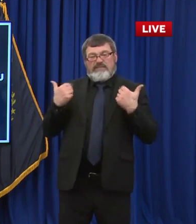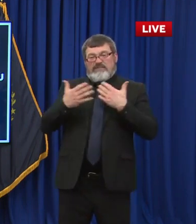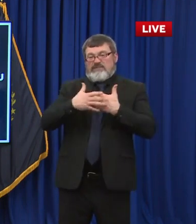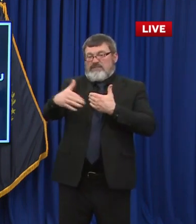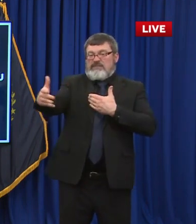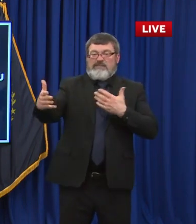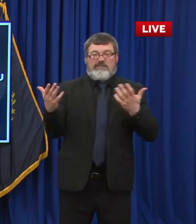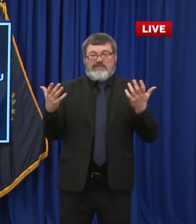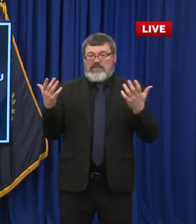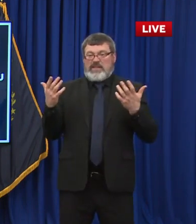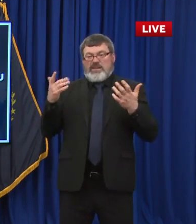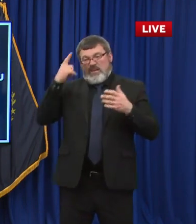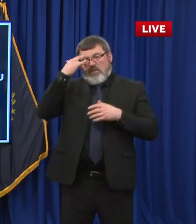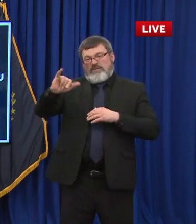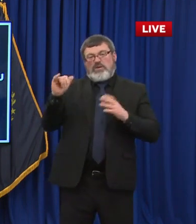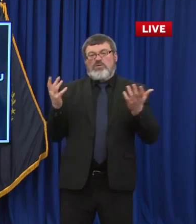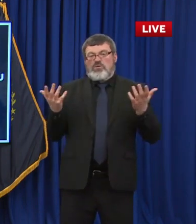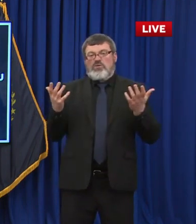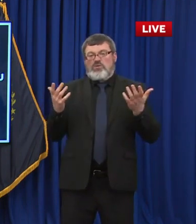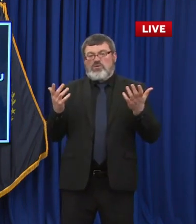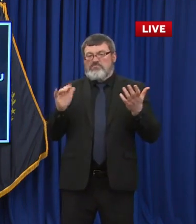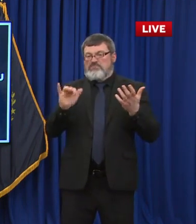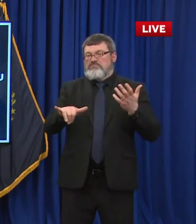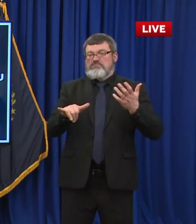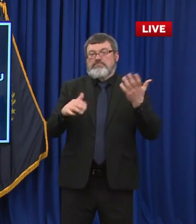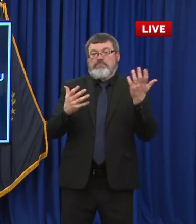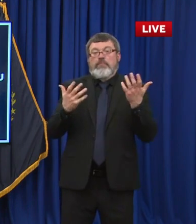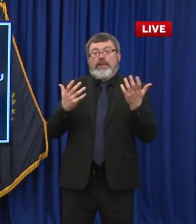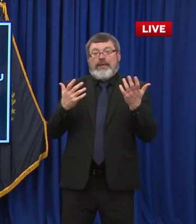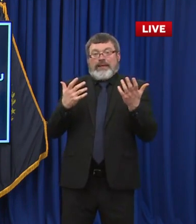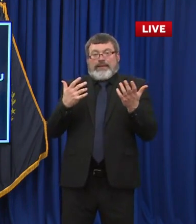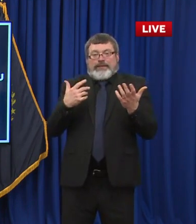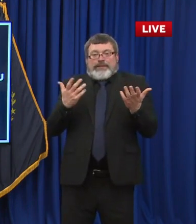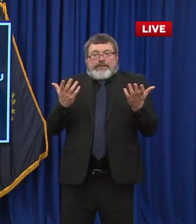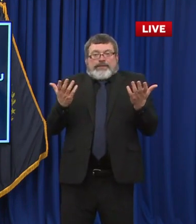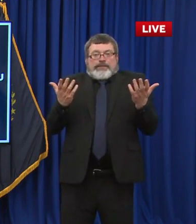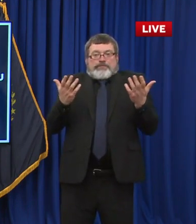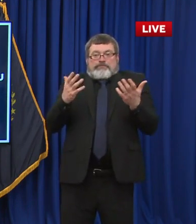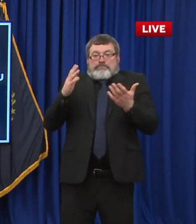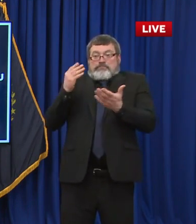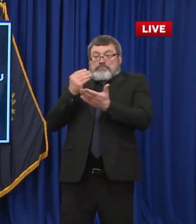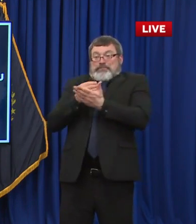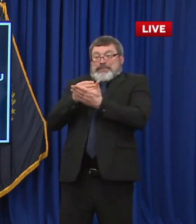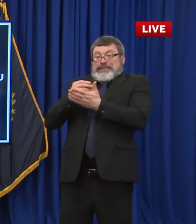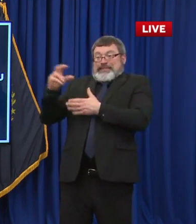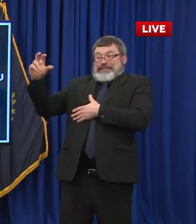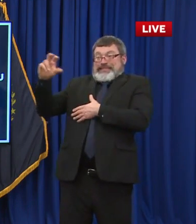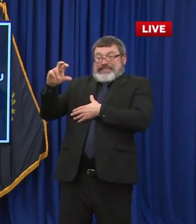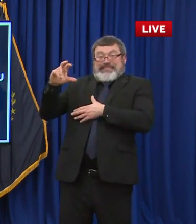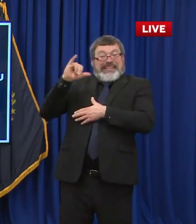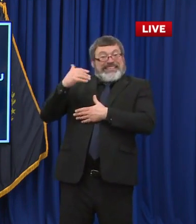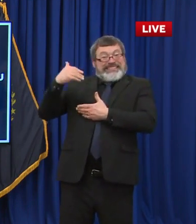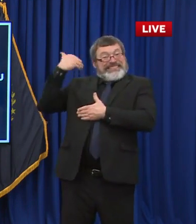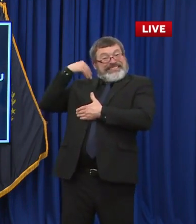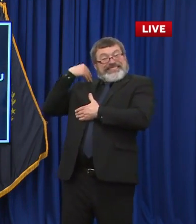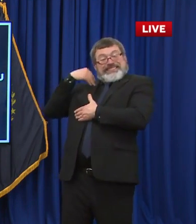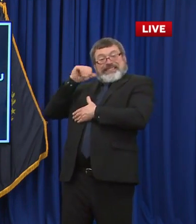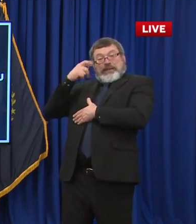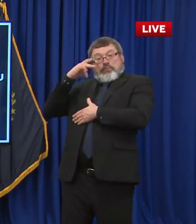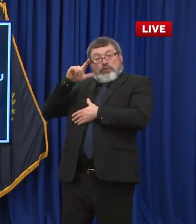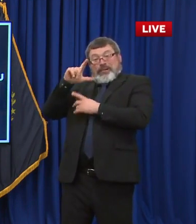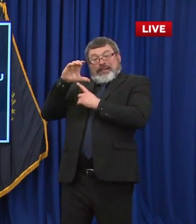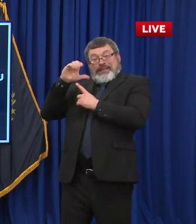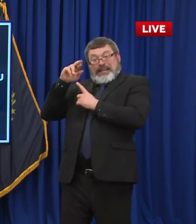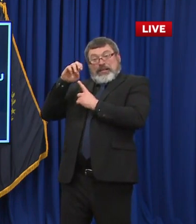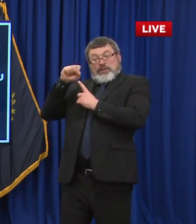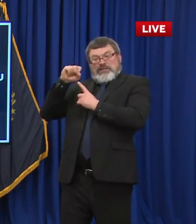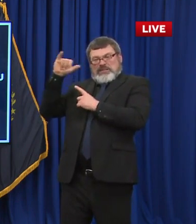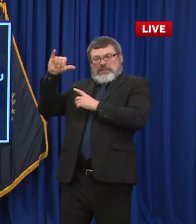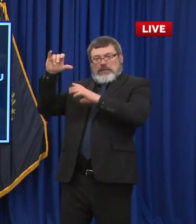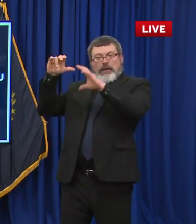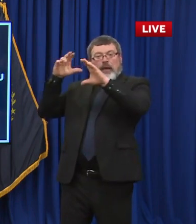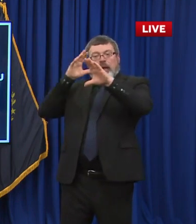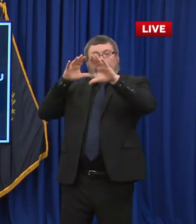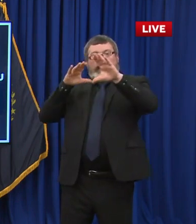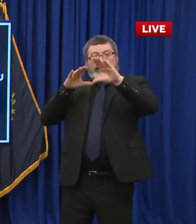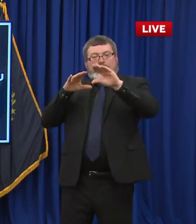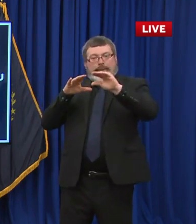EXIST FOR US FOR QUITE SOME MANY MORE MONTHS WITHOUT A DOUBT AND SO HAVING SOME OF THOSE MORE TRADITIONAL FUNDS THAT YOU SAW IT RELATED TO THE CARES ACT MAKING THOSE AVAILABLE WOULD BE